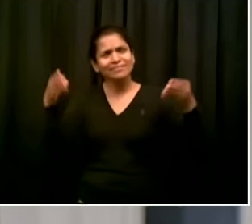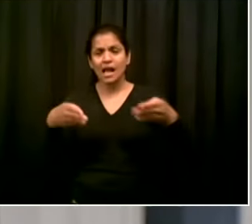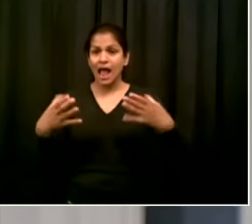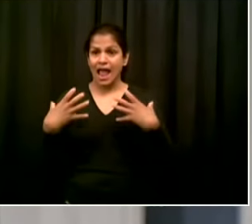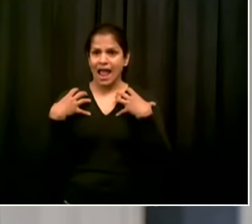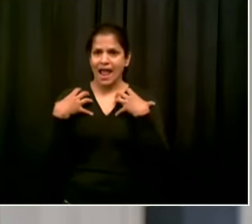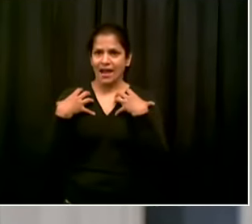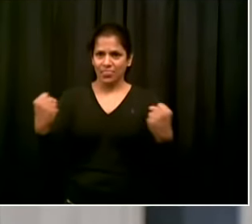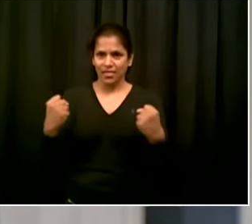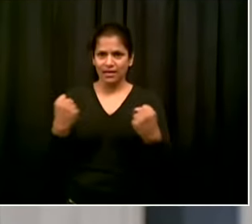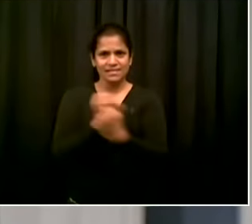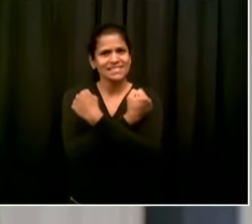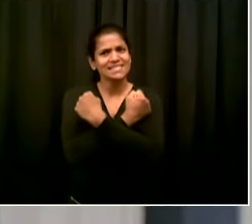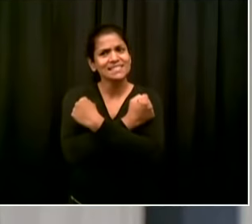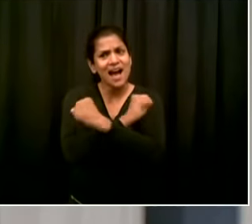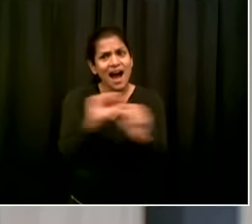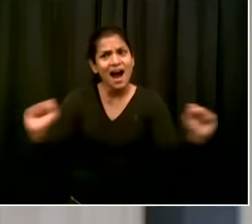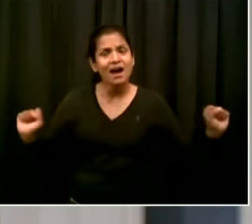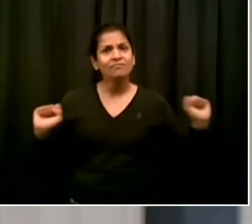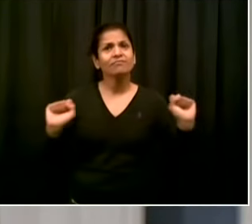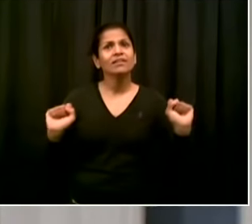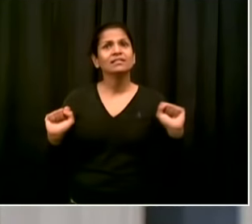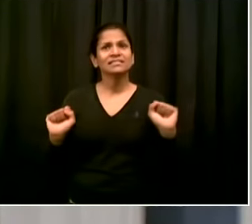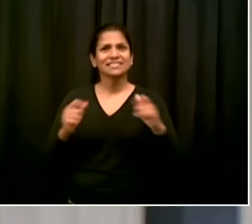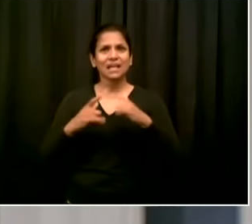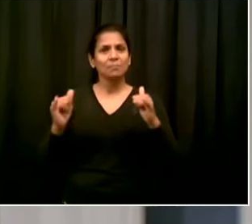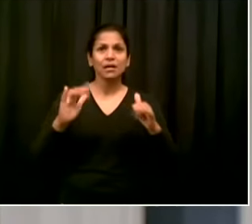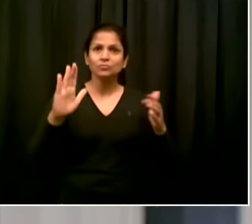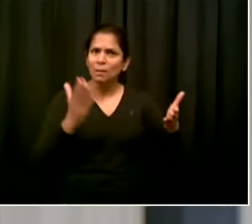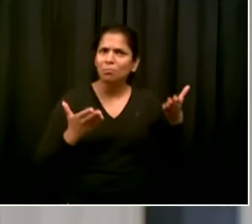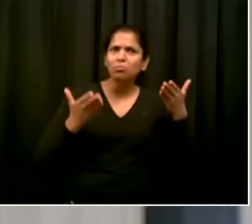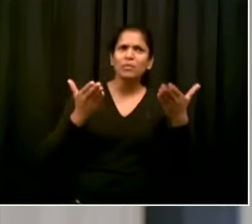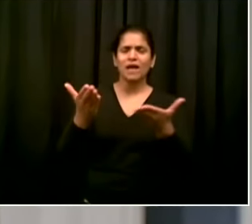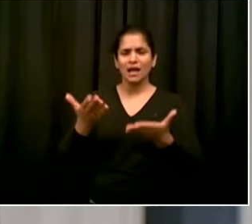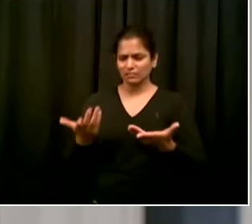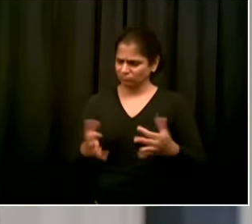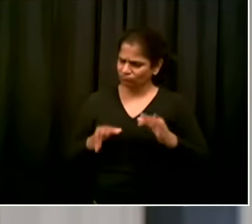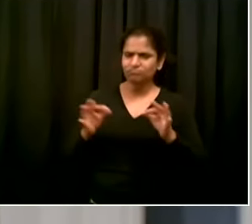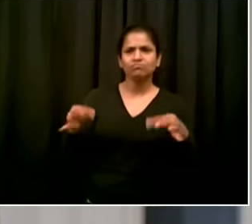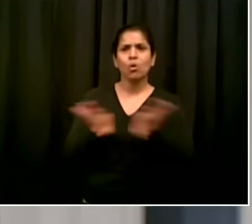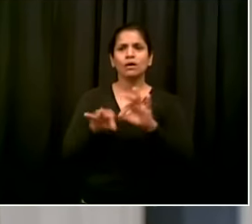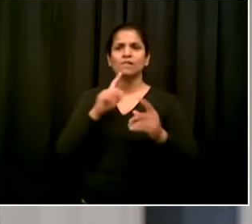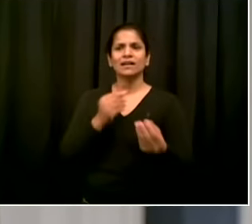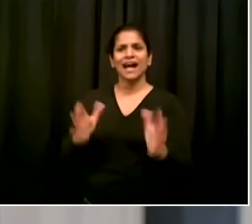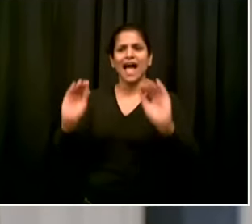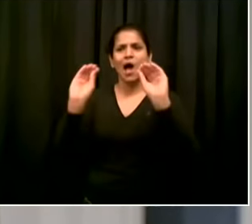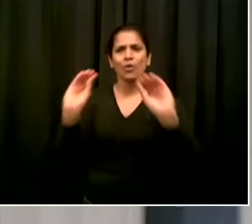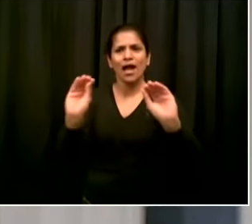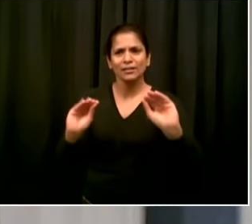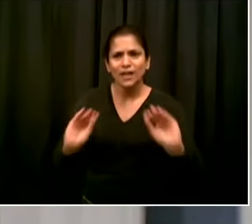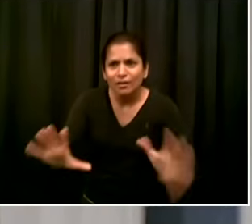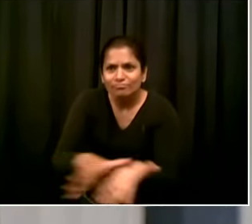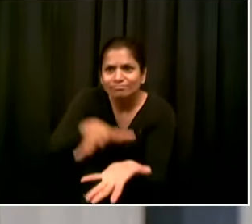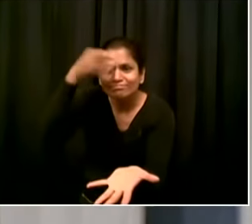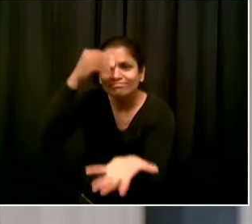EACH HEOTR AND THIS CITY DURING THIS TIME OF SICRIS. THEY HAVE SHOWN REMARKAB LE PERSEVERANCE NOT